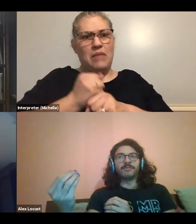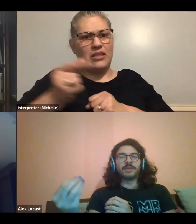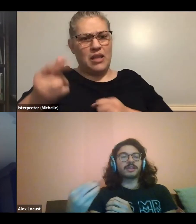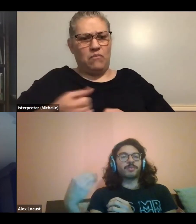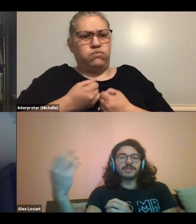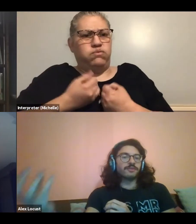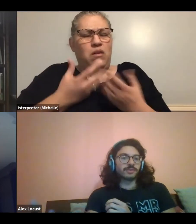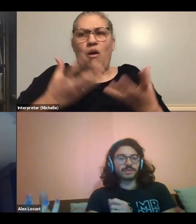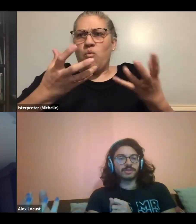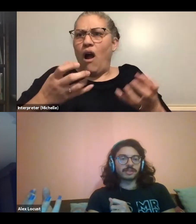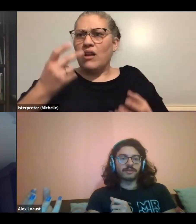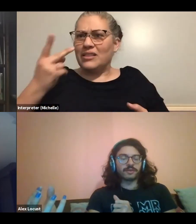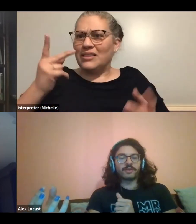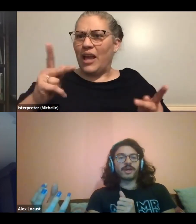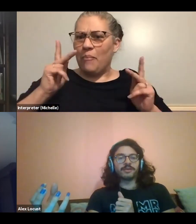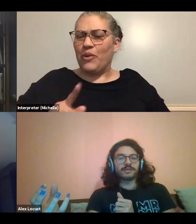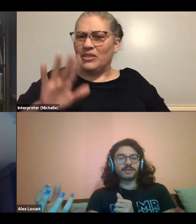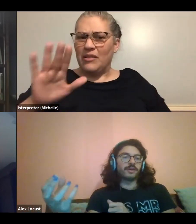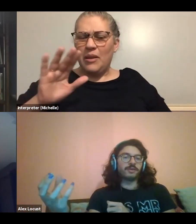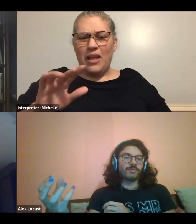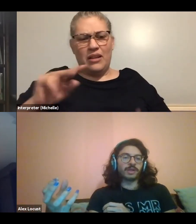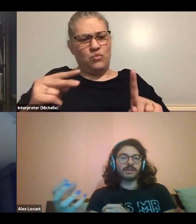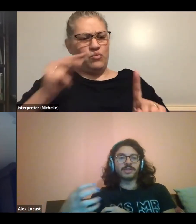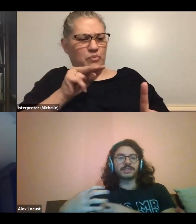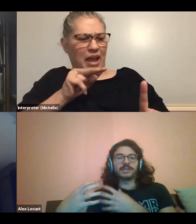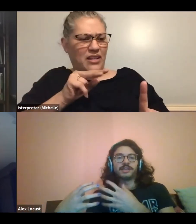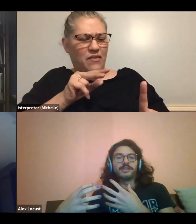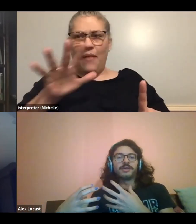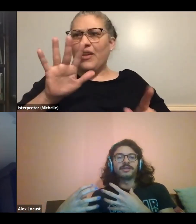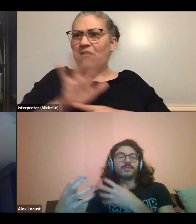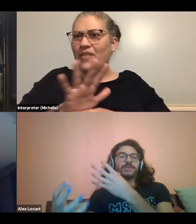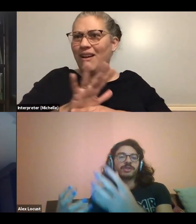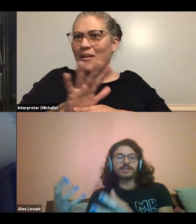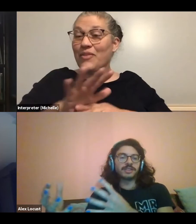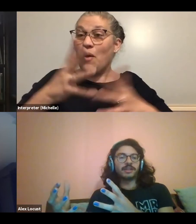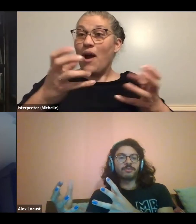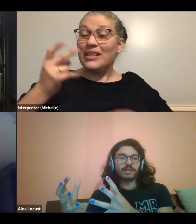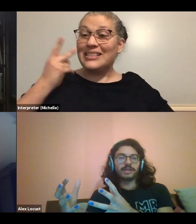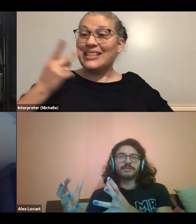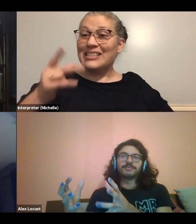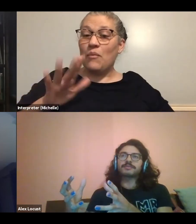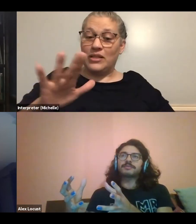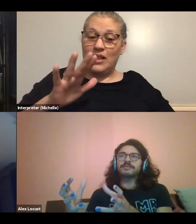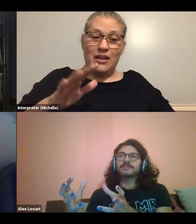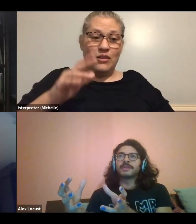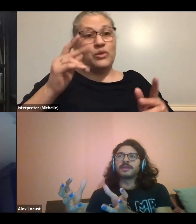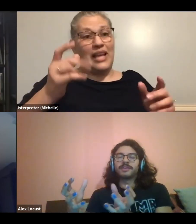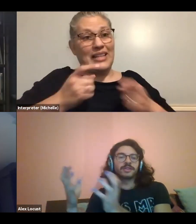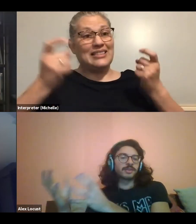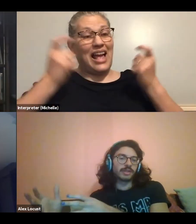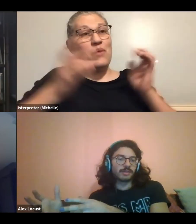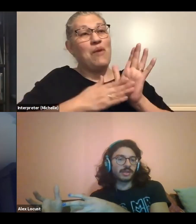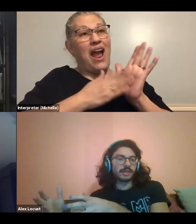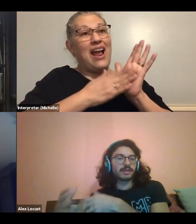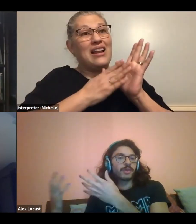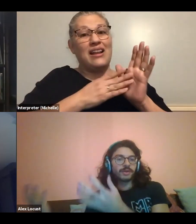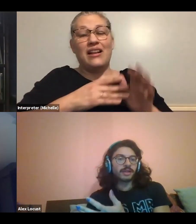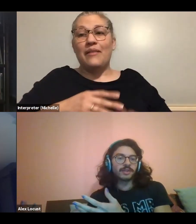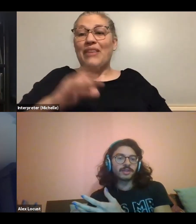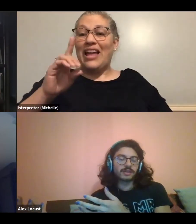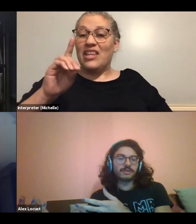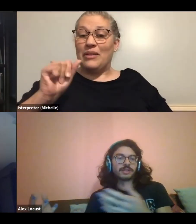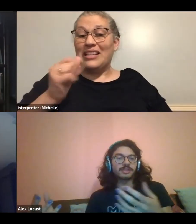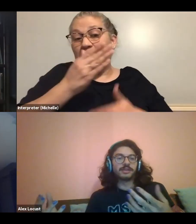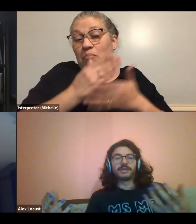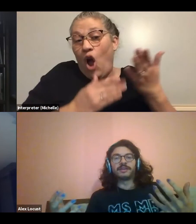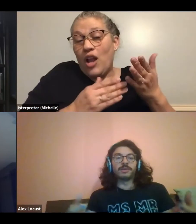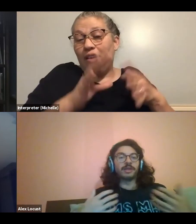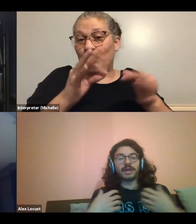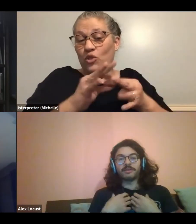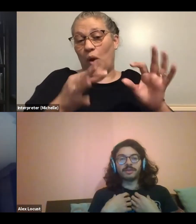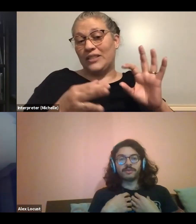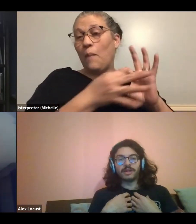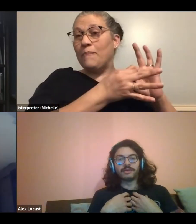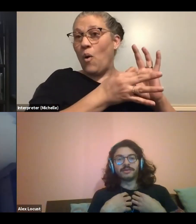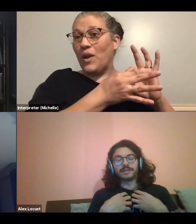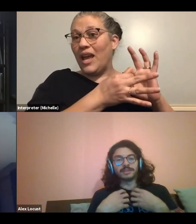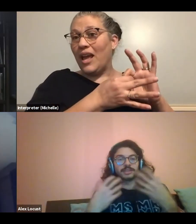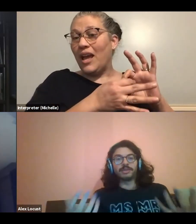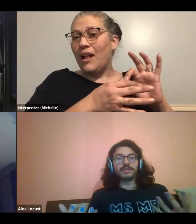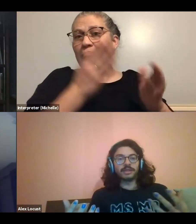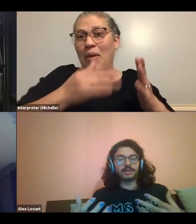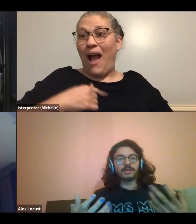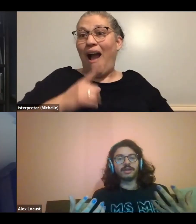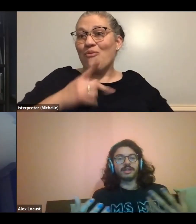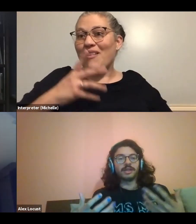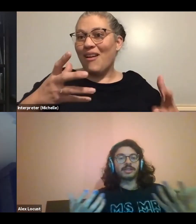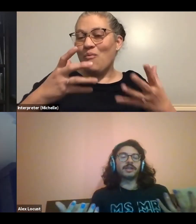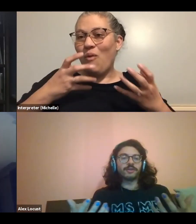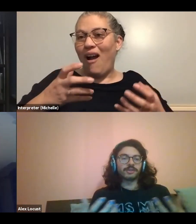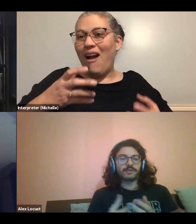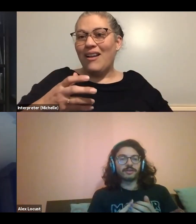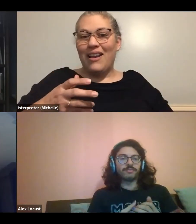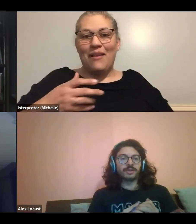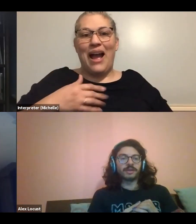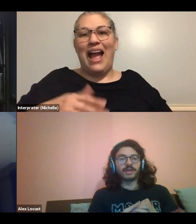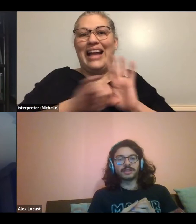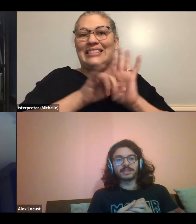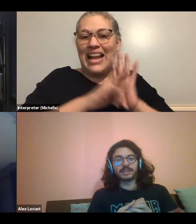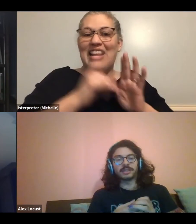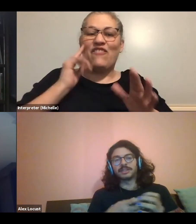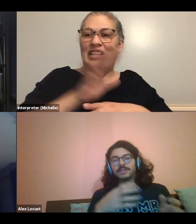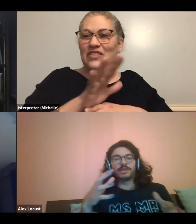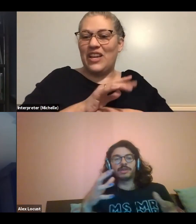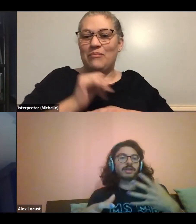Alex Locust: And their disability, be a component of the story, whereas maybe I really want a disability, an identity first film, you know and see like disability really explored throughout and to have the the ability to like have multiple truths and a space and not have.